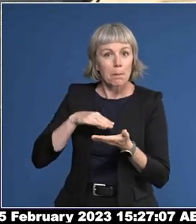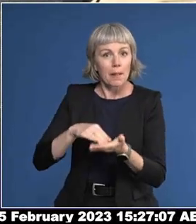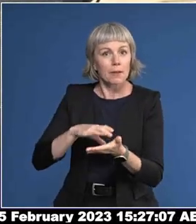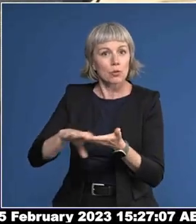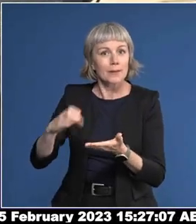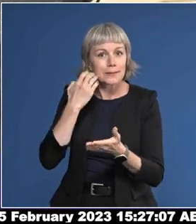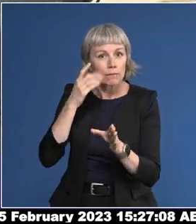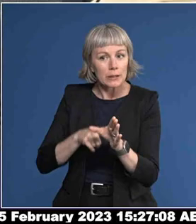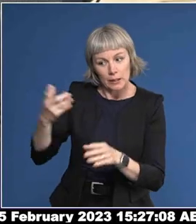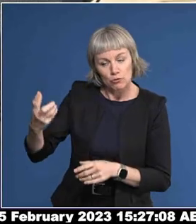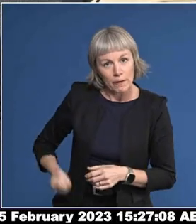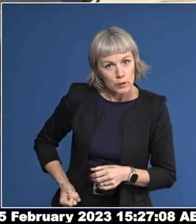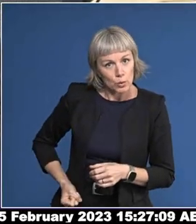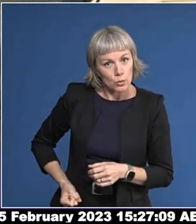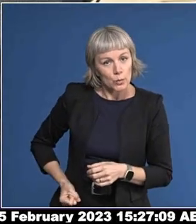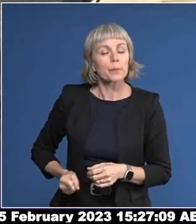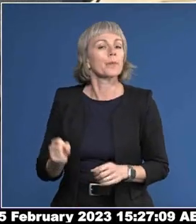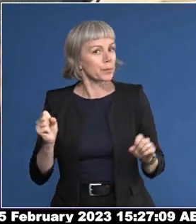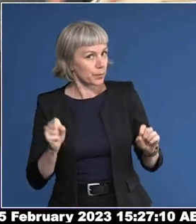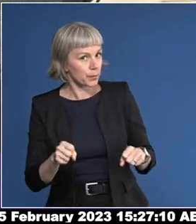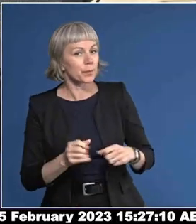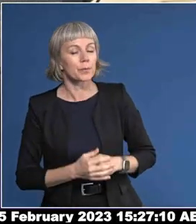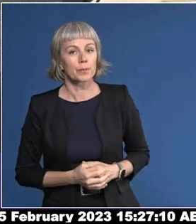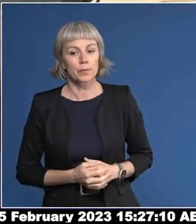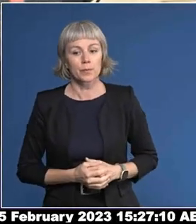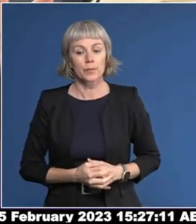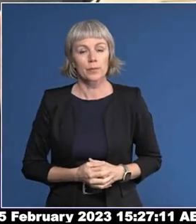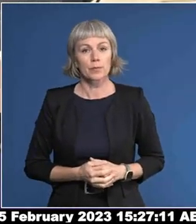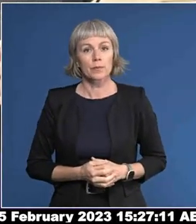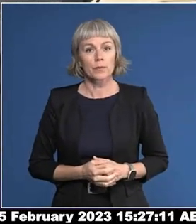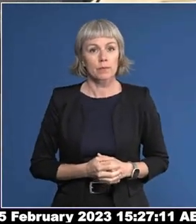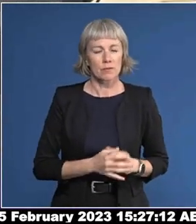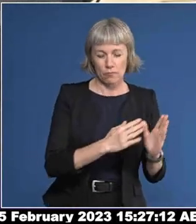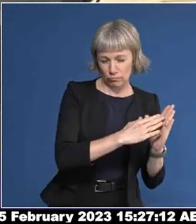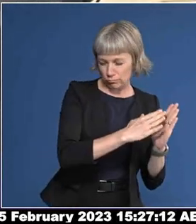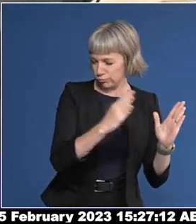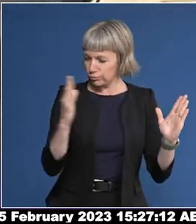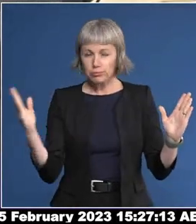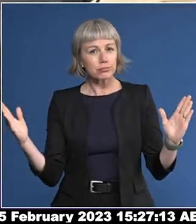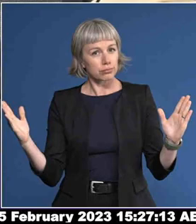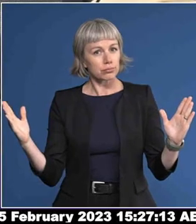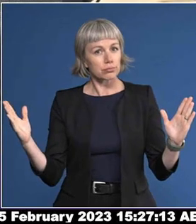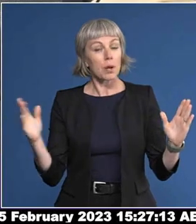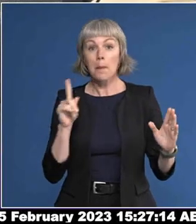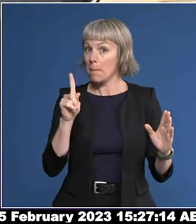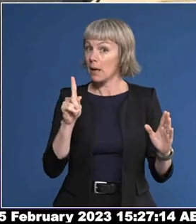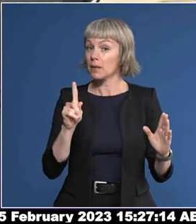And - but in that spread, one-third of your membership have an annual